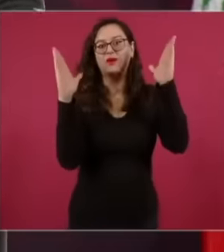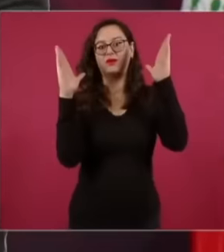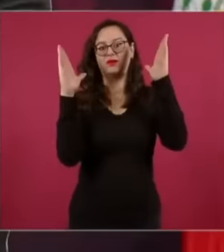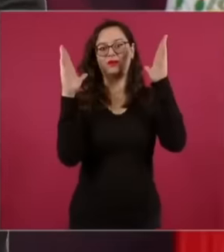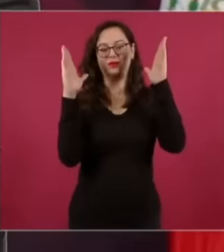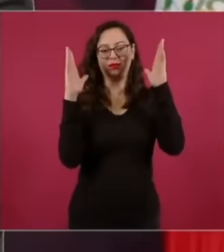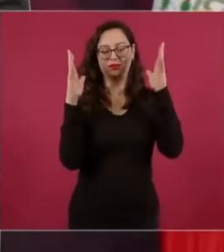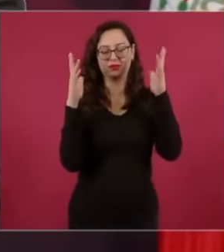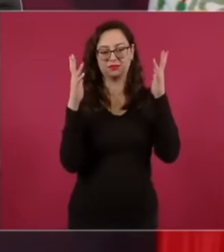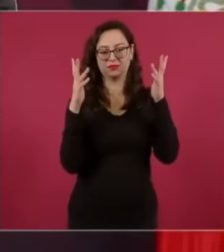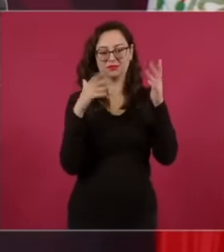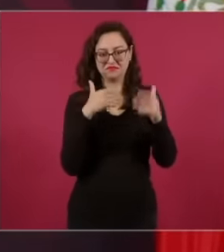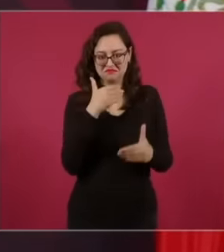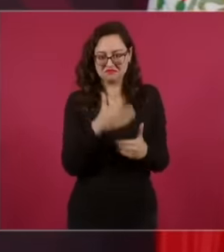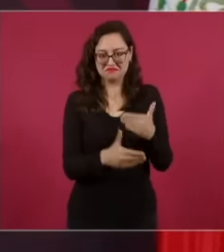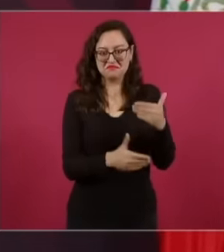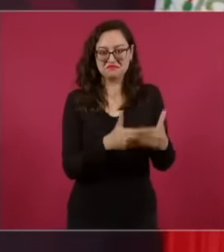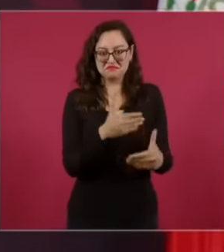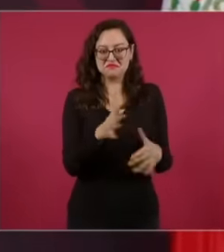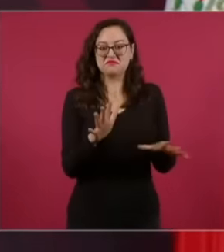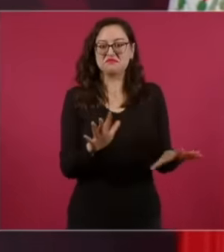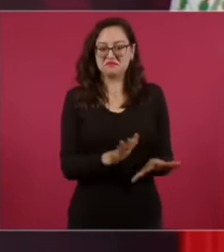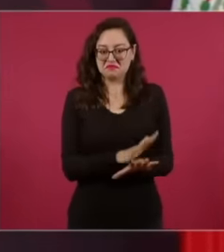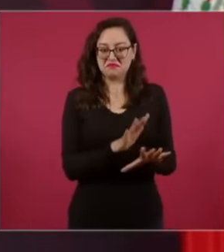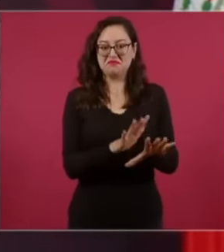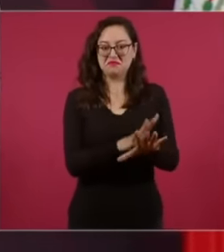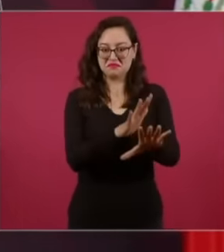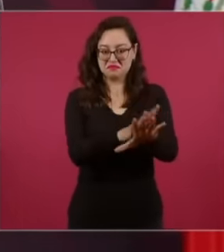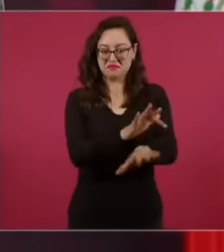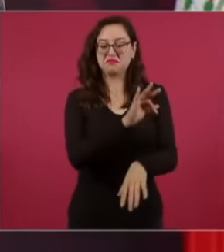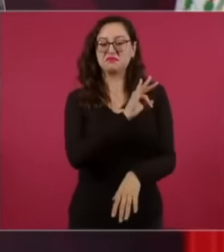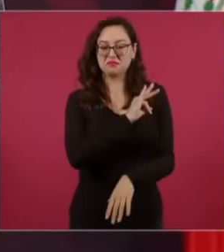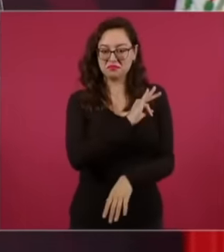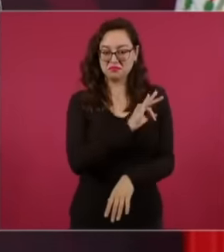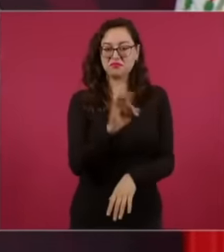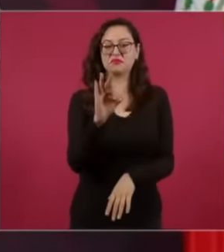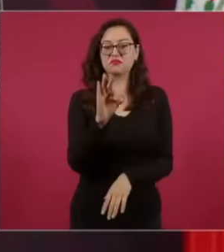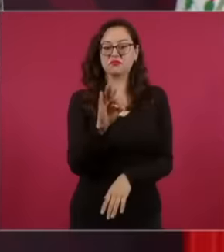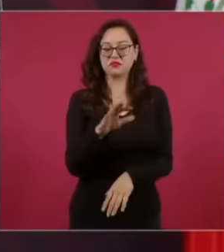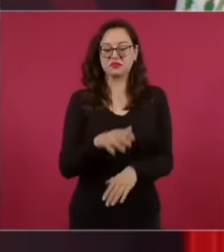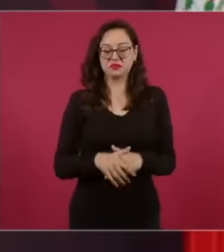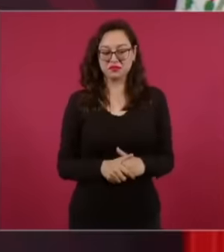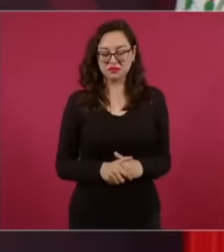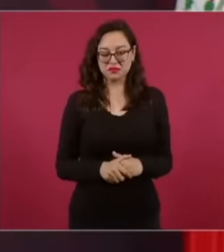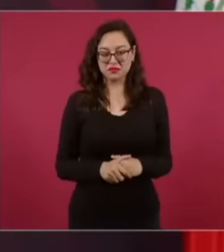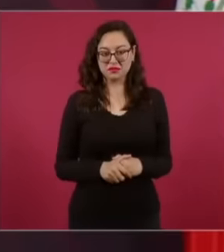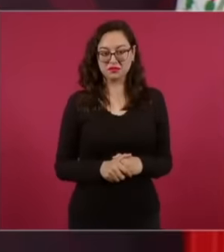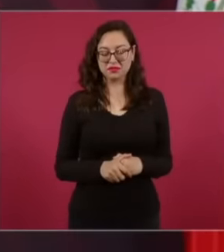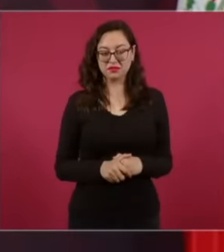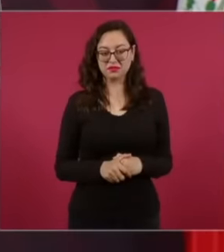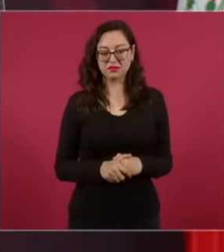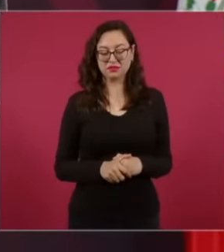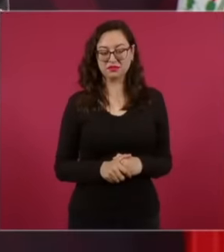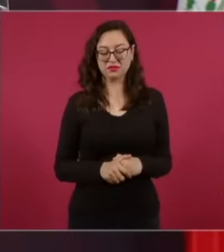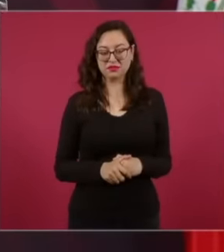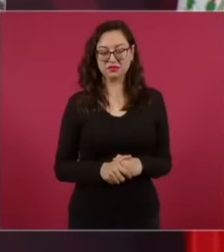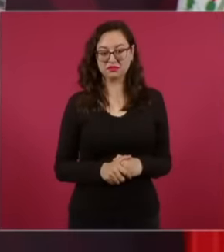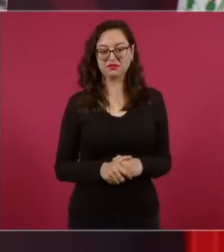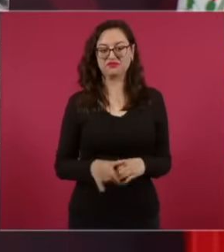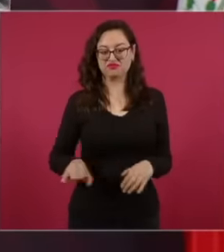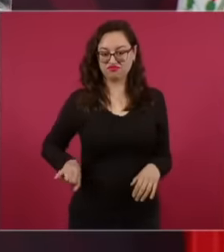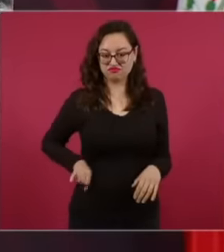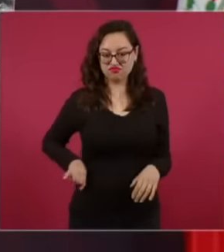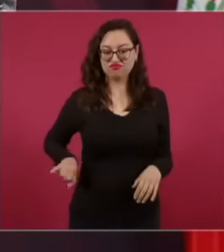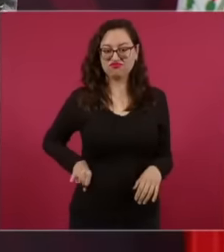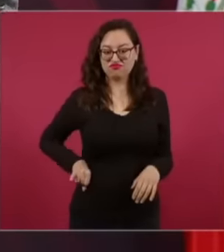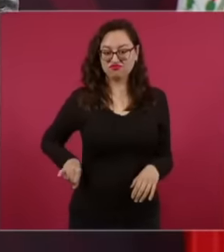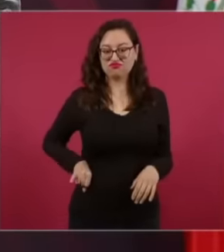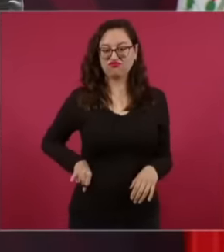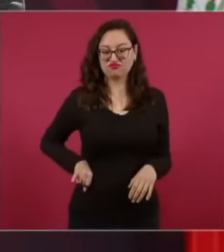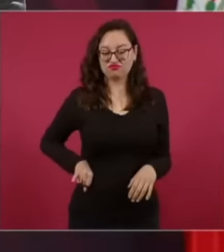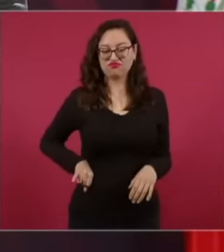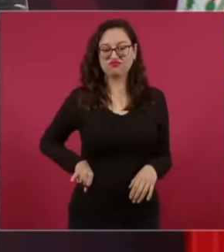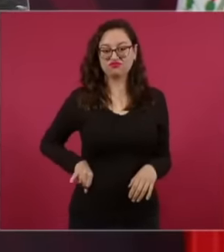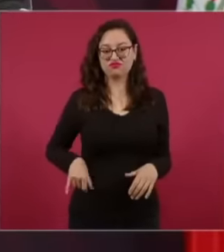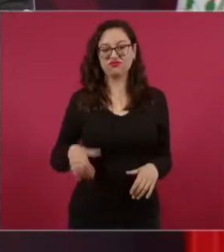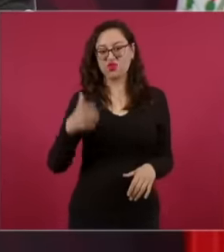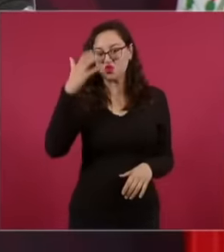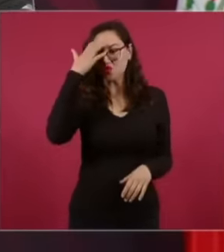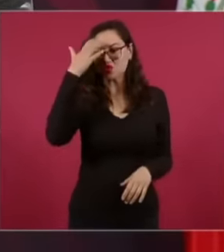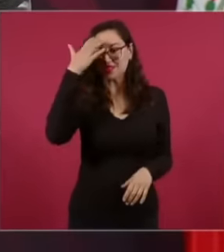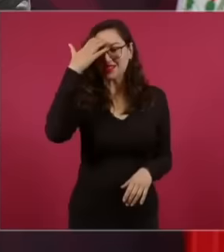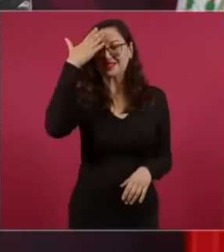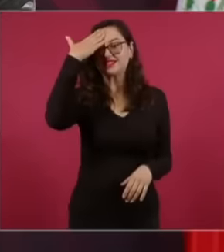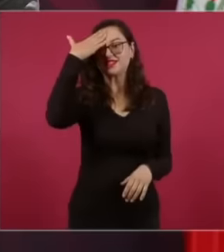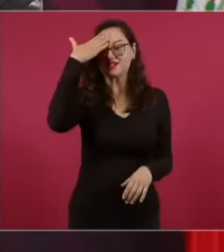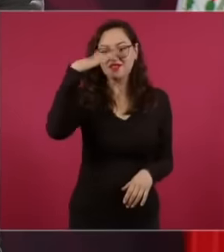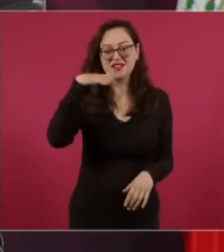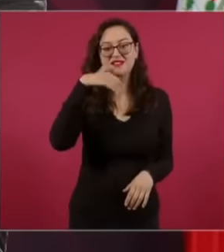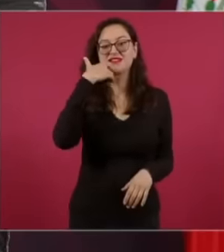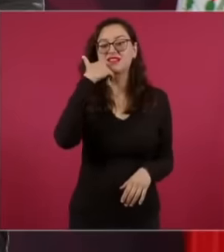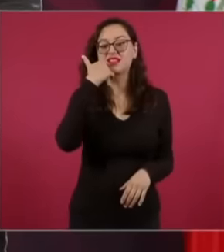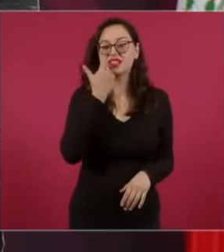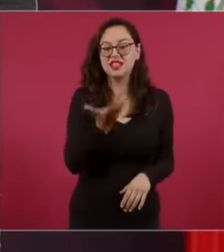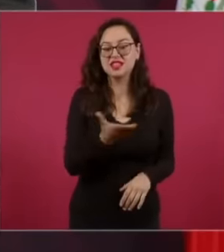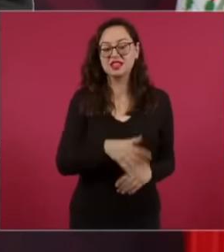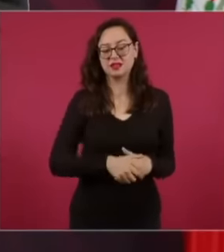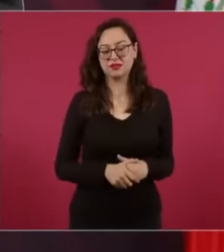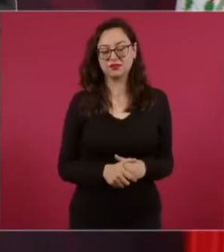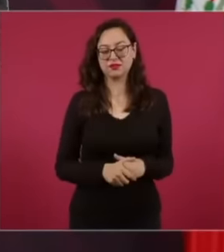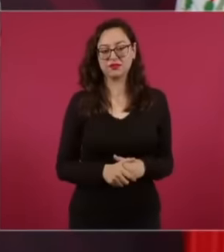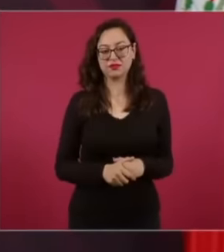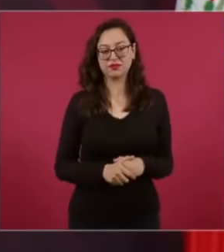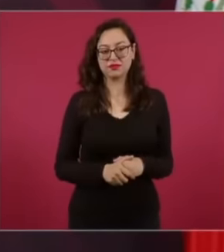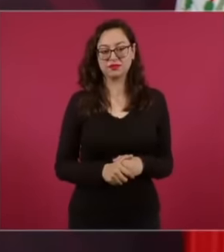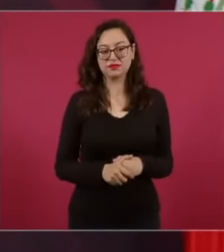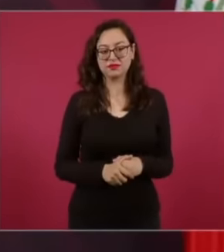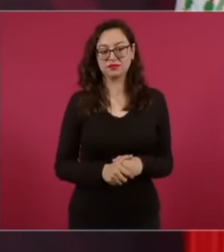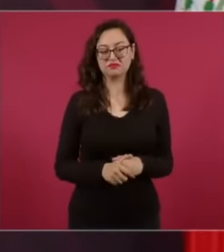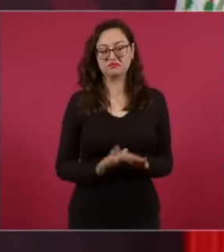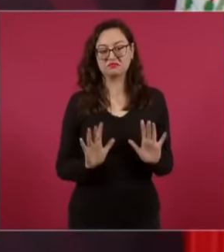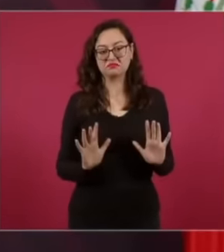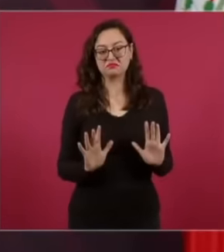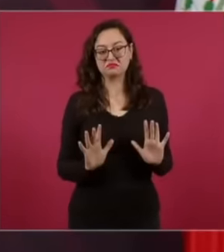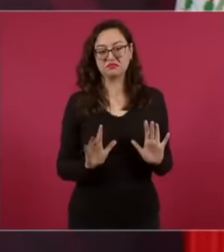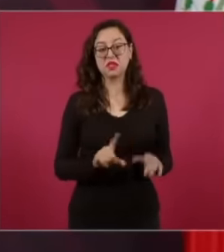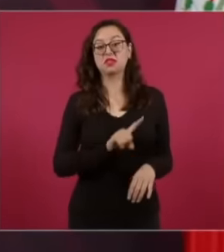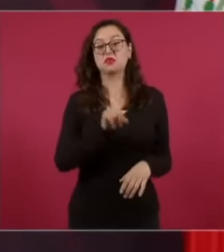fresher, he is more interested in knowing, knowing about the new, and at a certain level, it